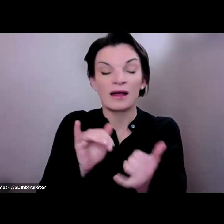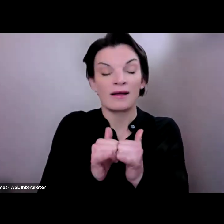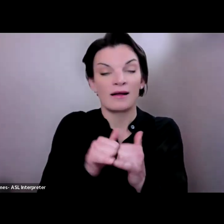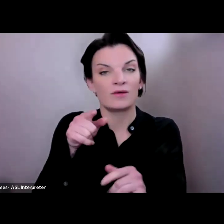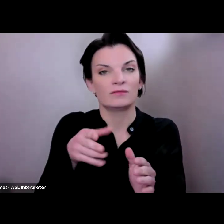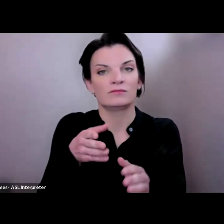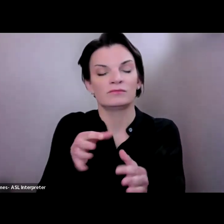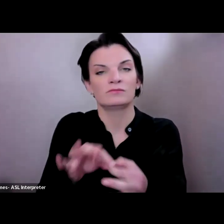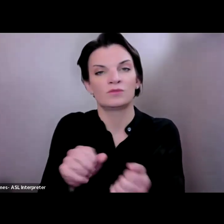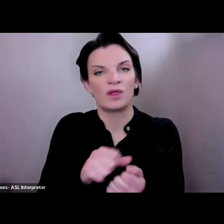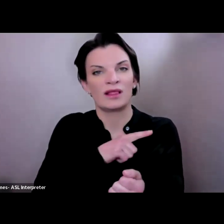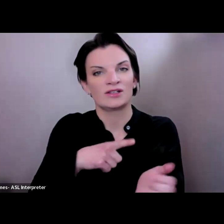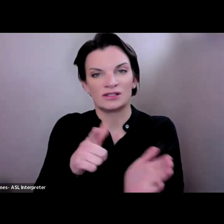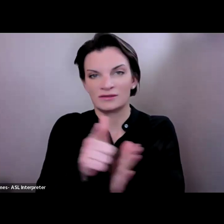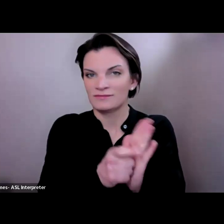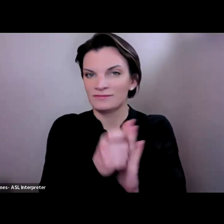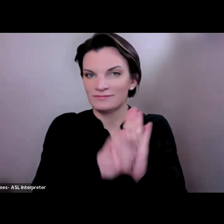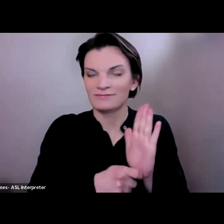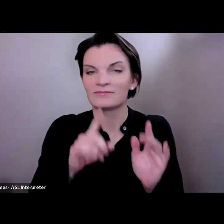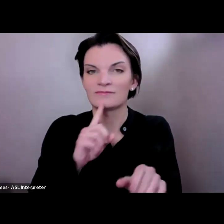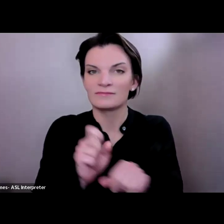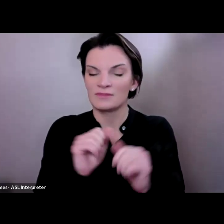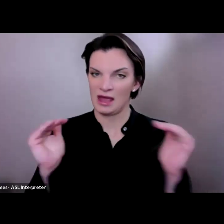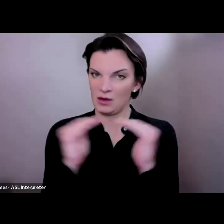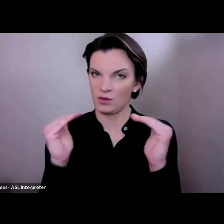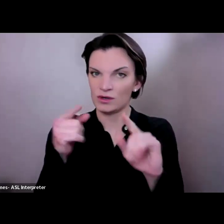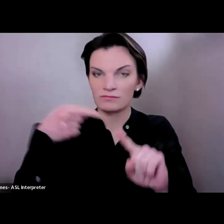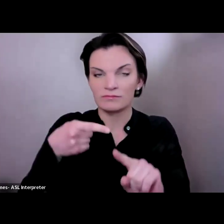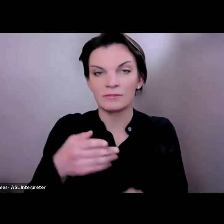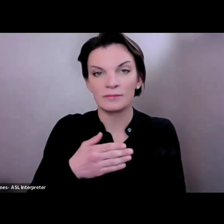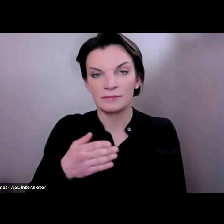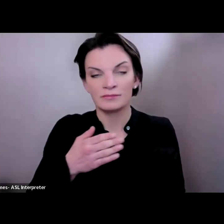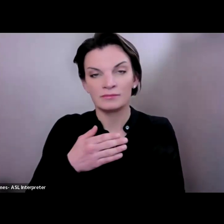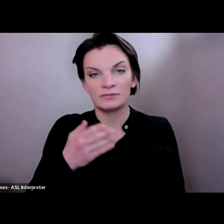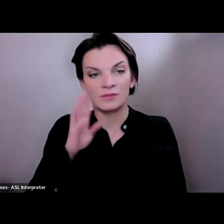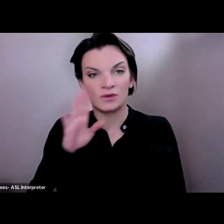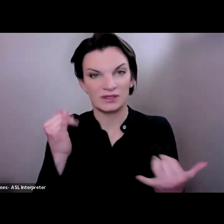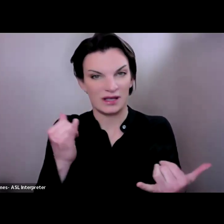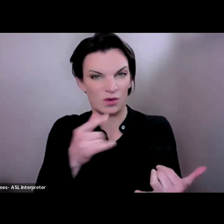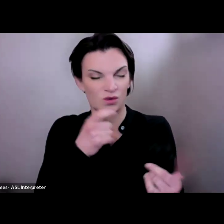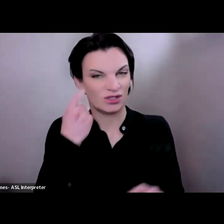allows some equity in those things, I think to my my predecessor in this today, the idea that you